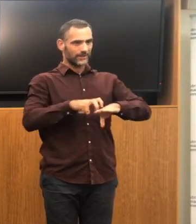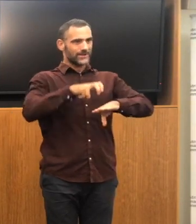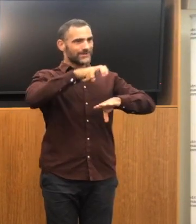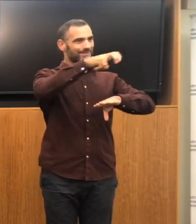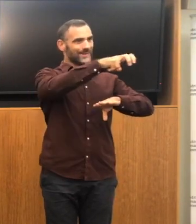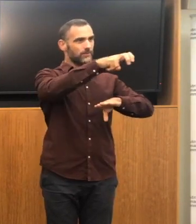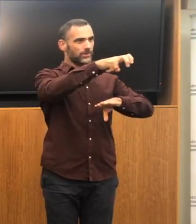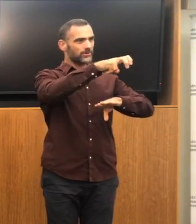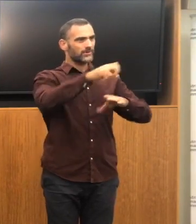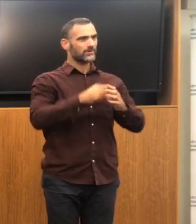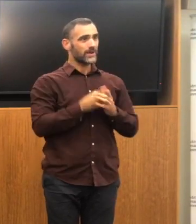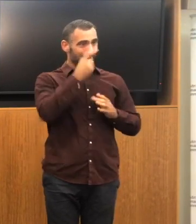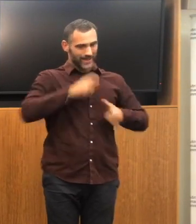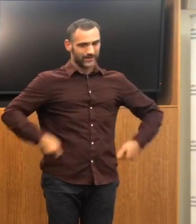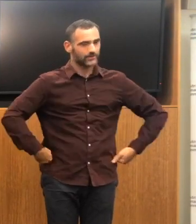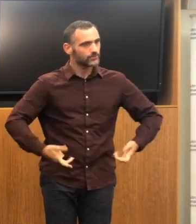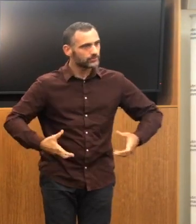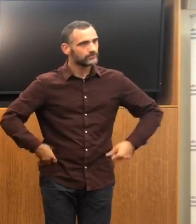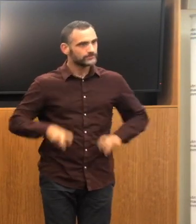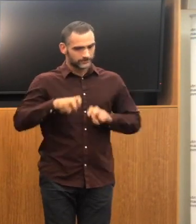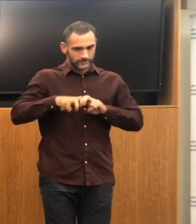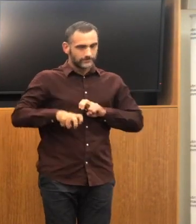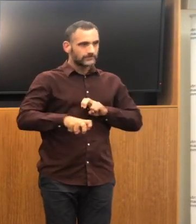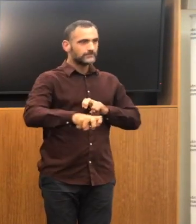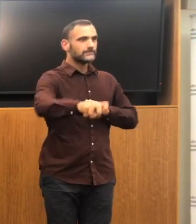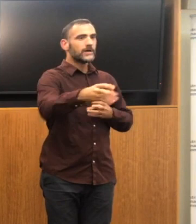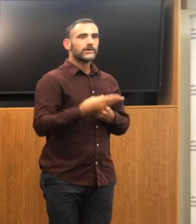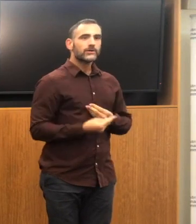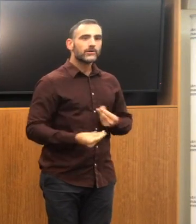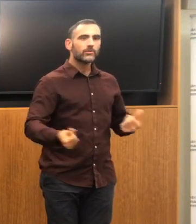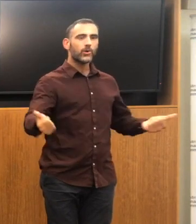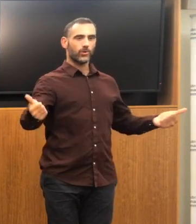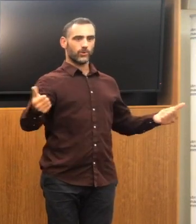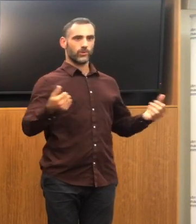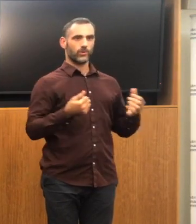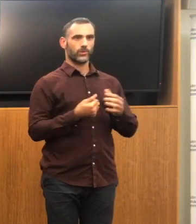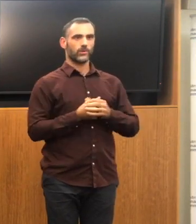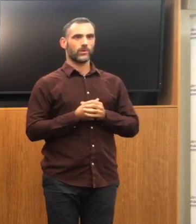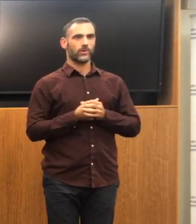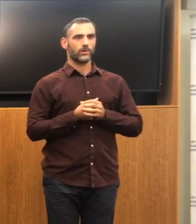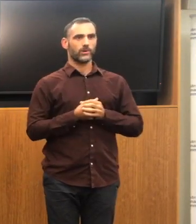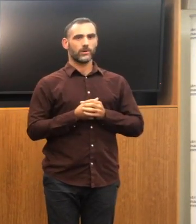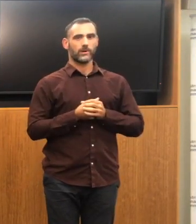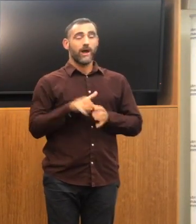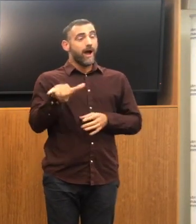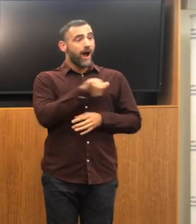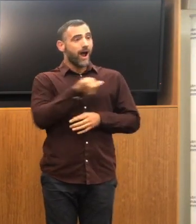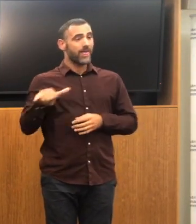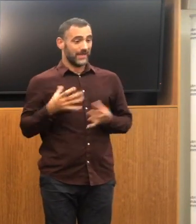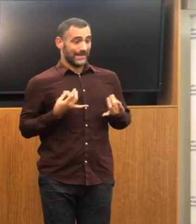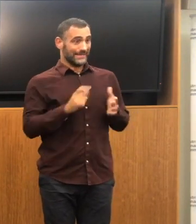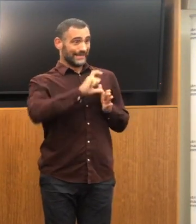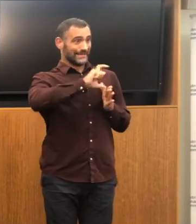have limited mobility either from an existing disability or something that they incurred along the way.